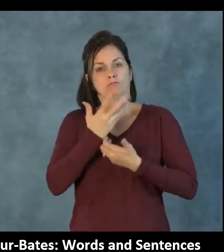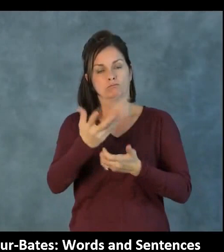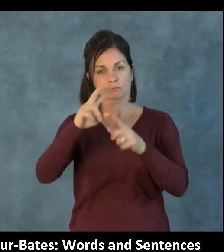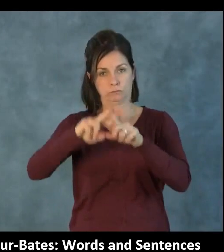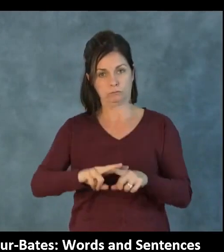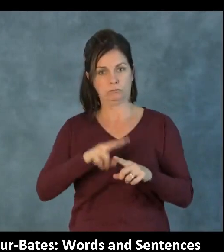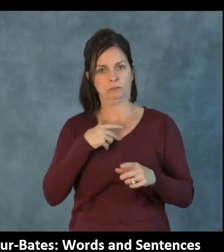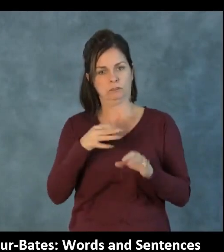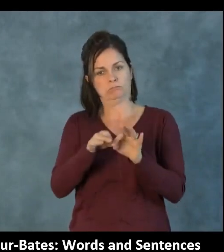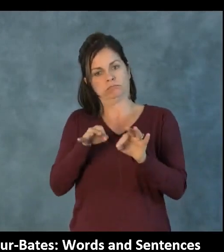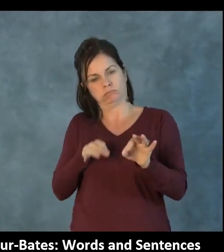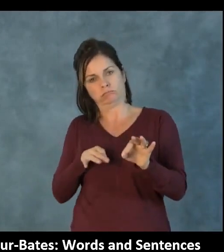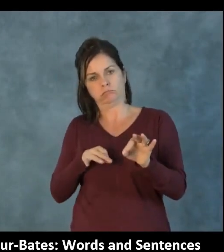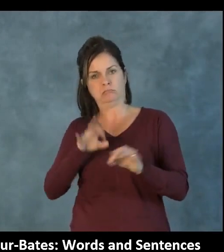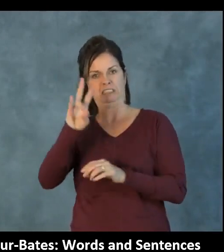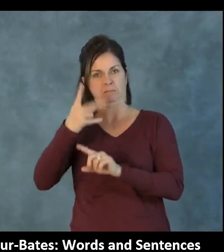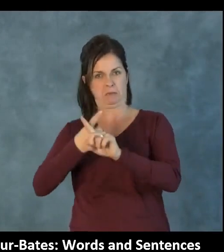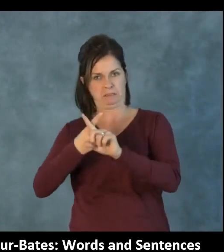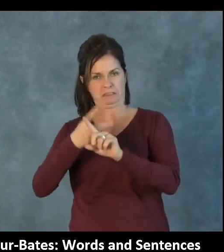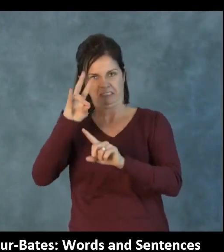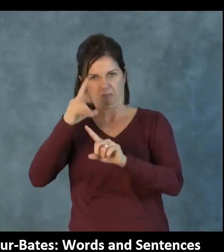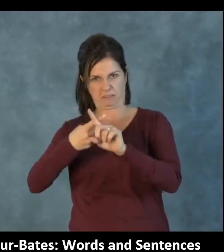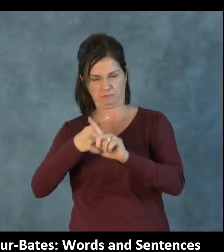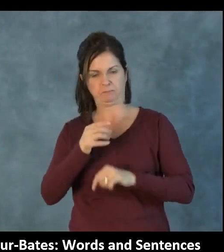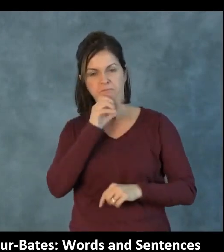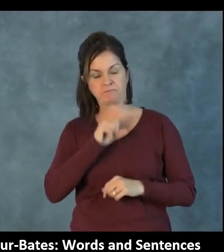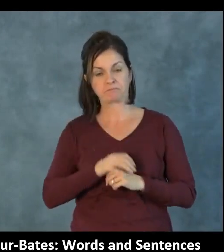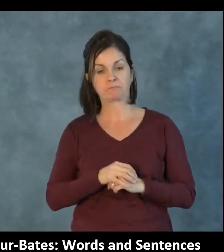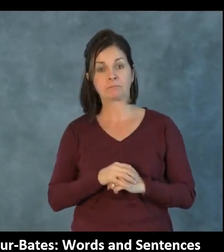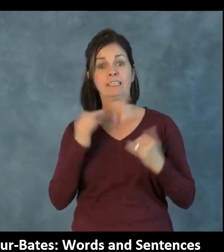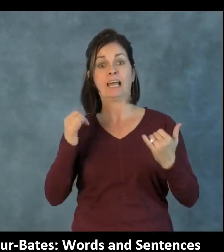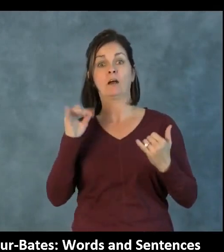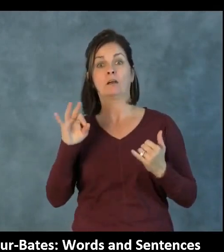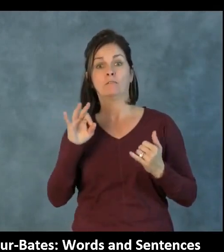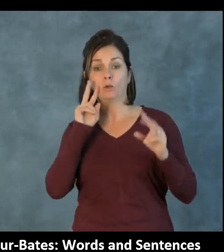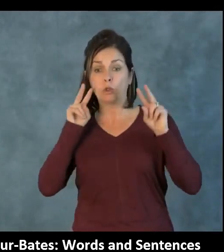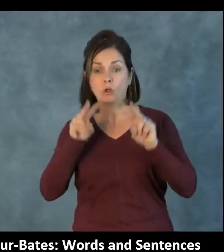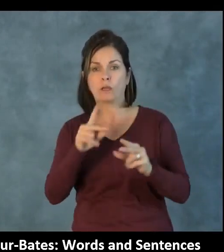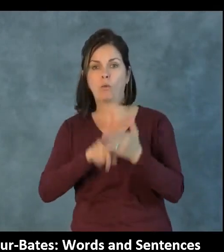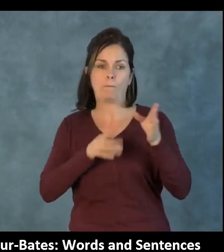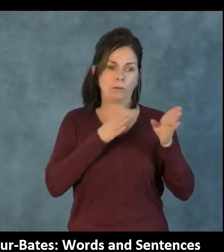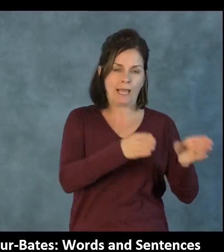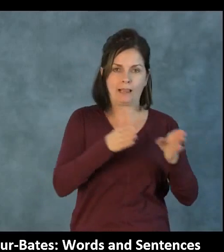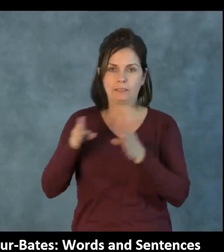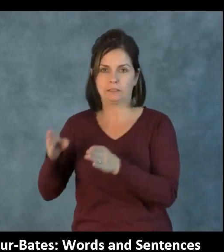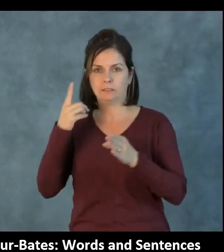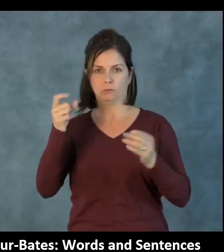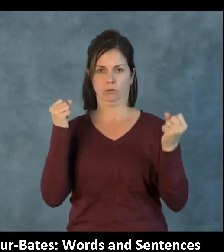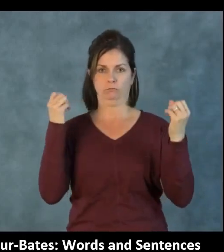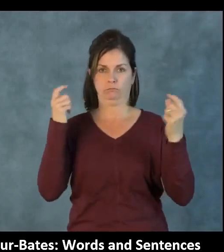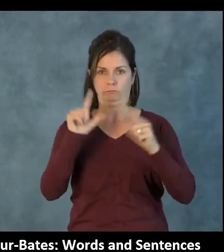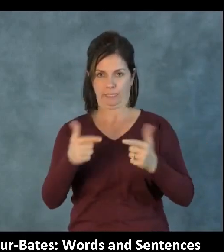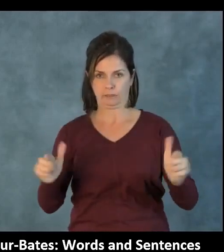If you look at what modalities he's using, we see that most of his words are being produced